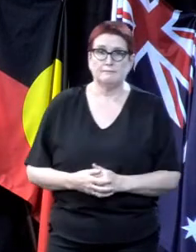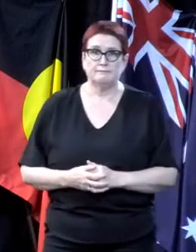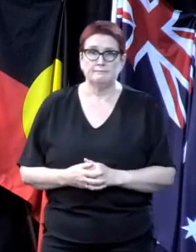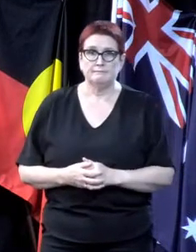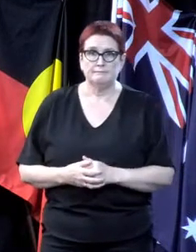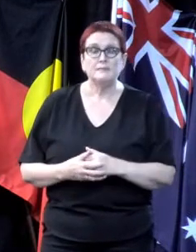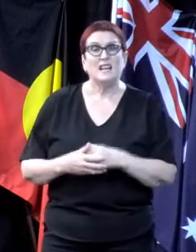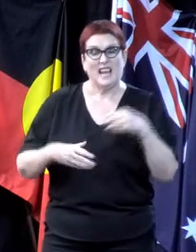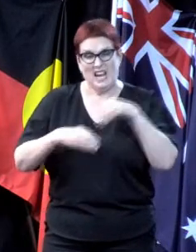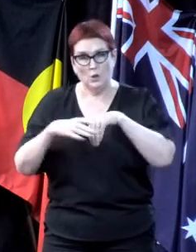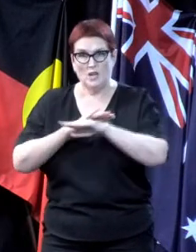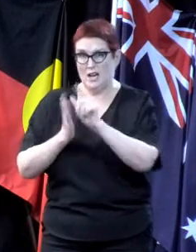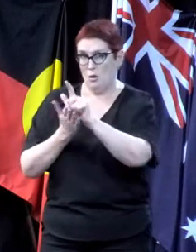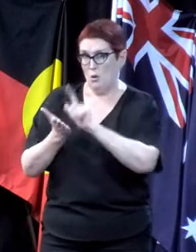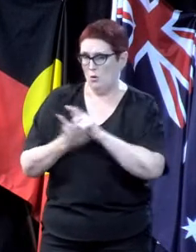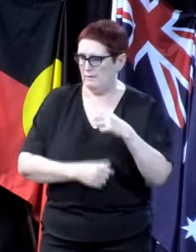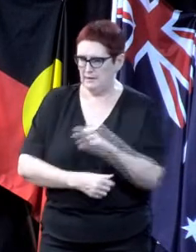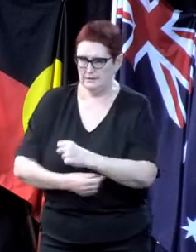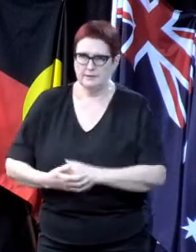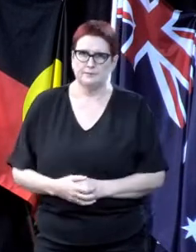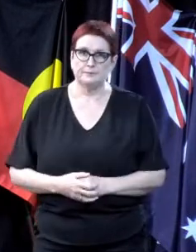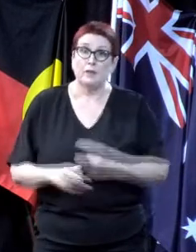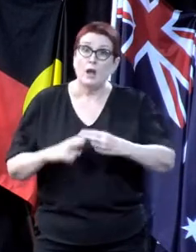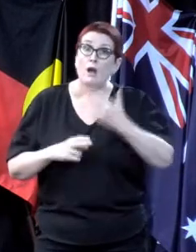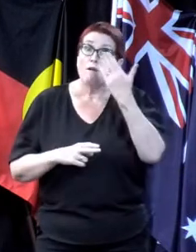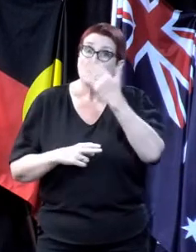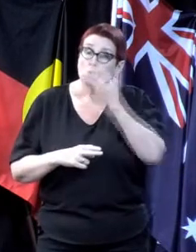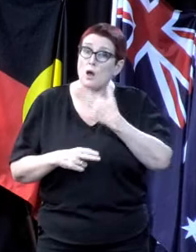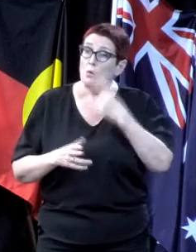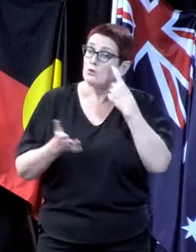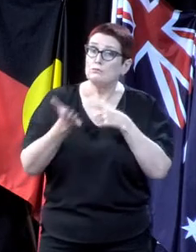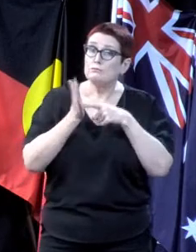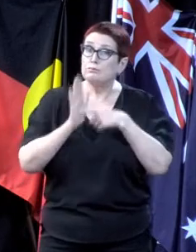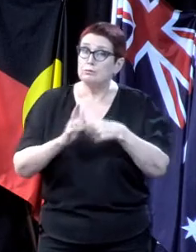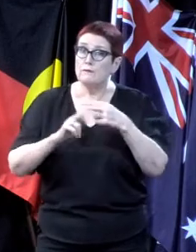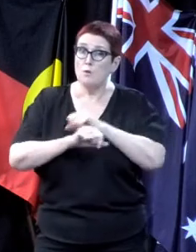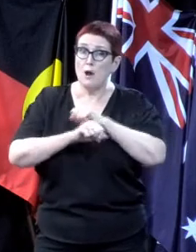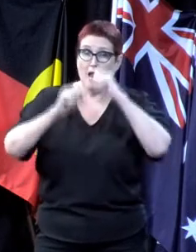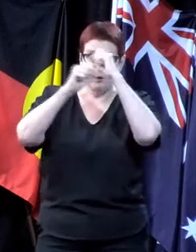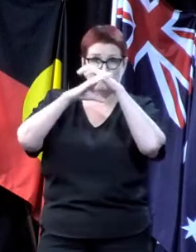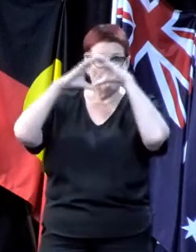For our schools, I would like acknowledgement that visions and objectives only have modest capacity to drive change and, therefore,